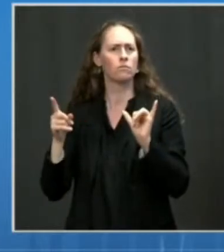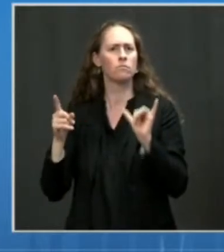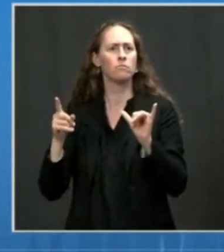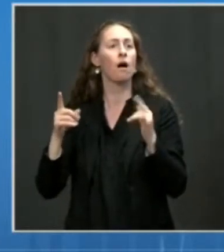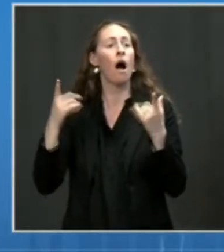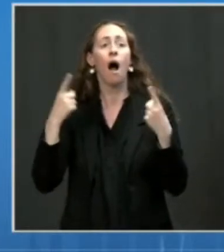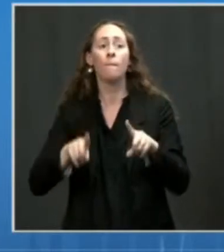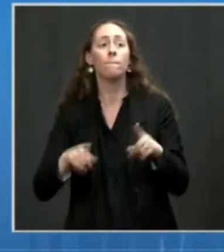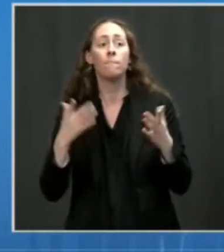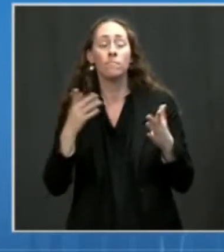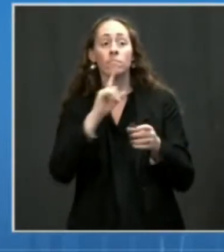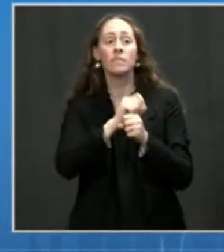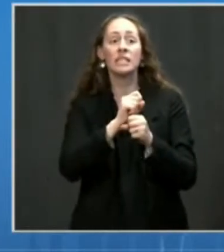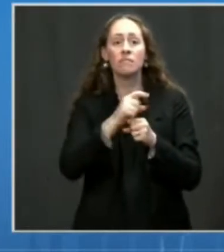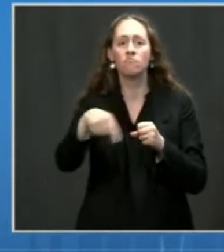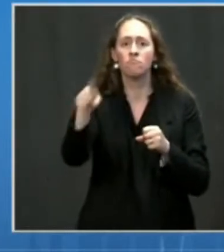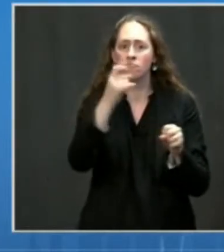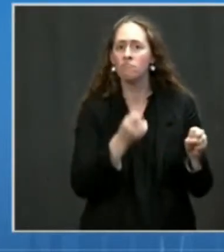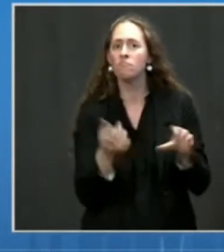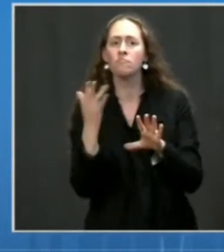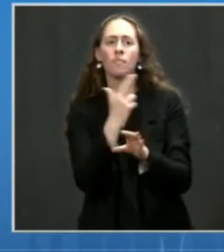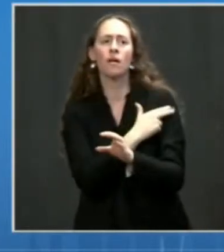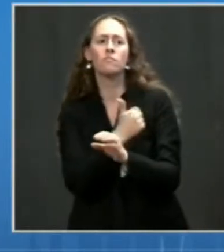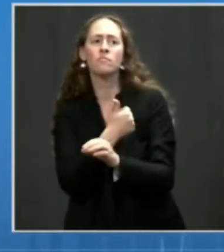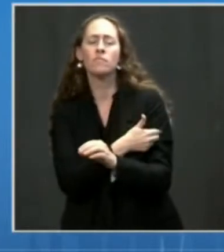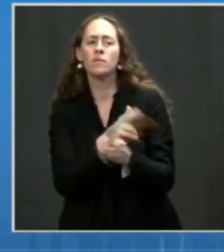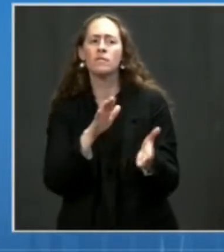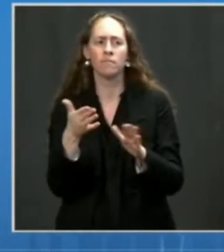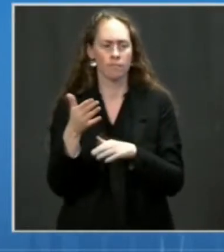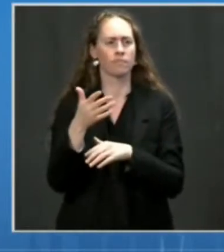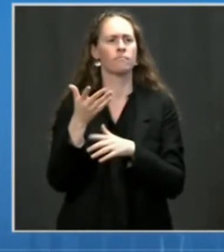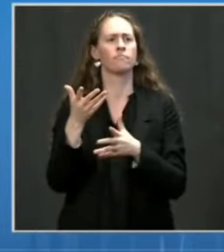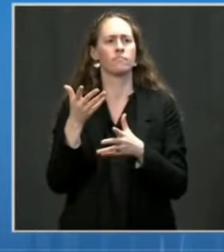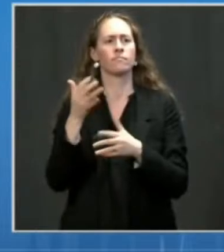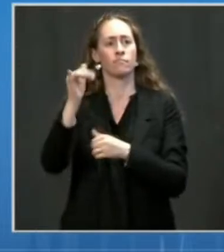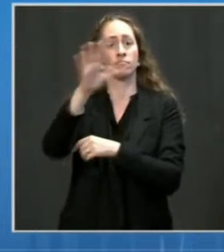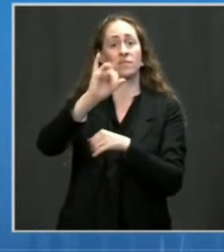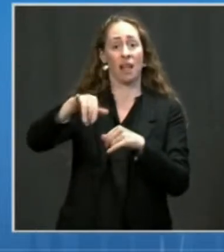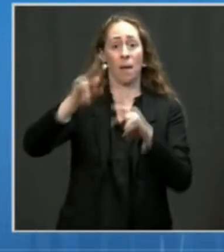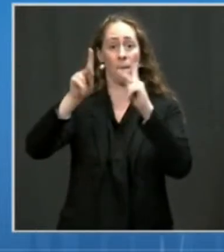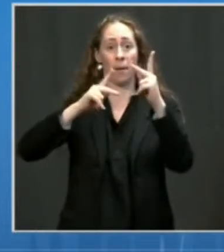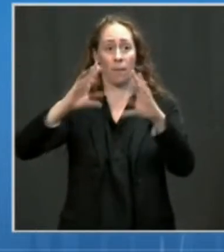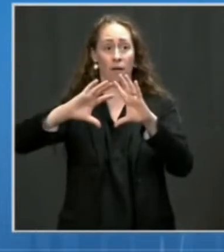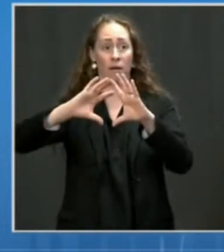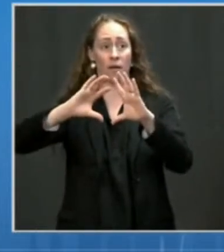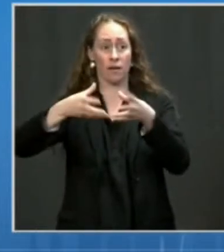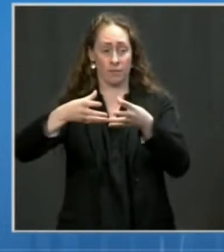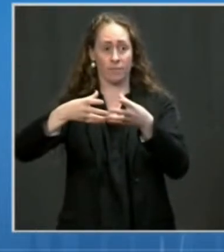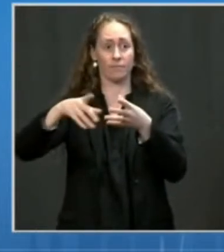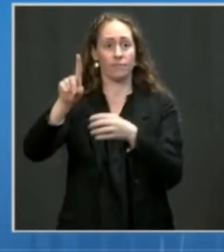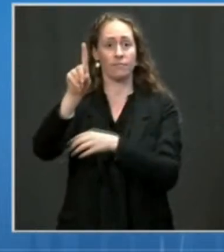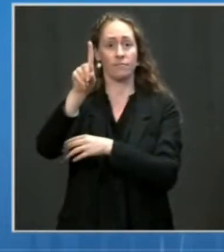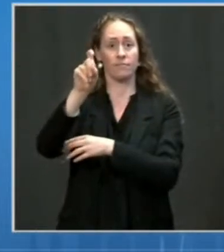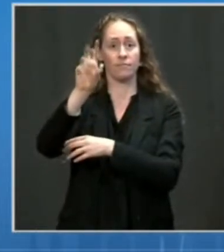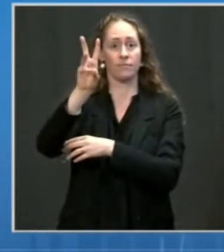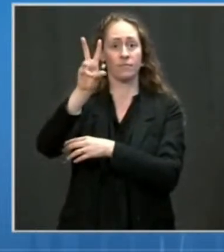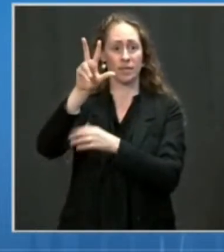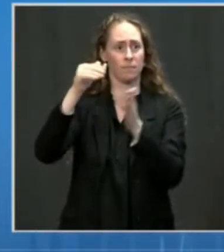RECEIVED 6,587 REPORTS OF BREAK- THROUGH INFECTIONS THAT